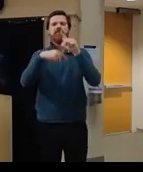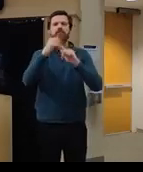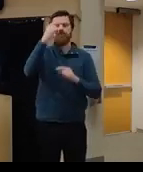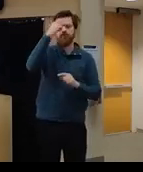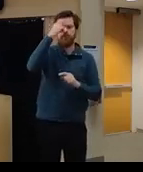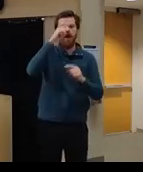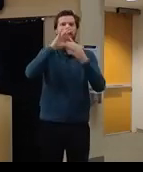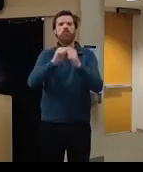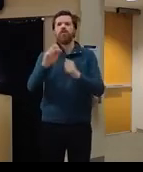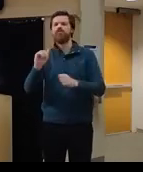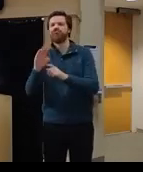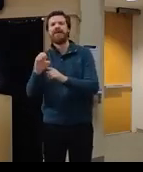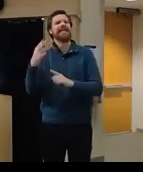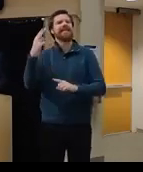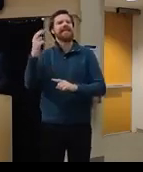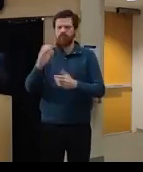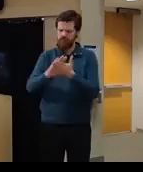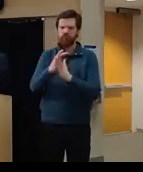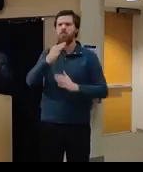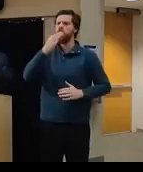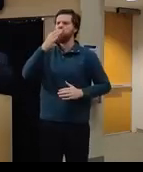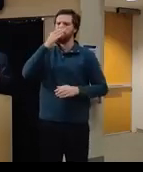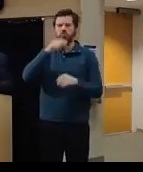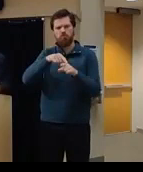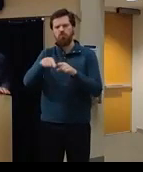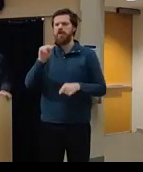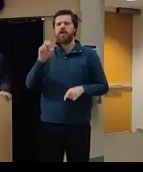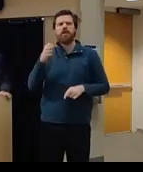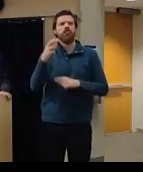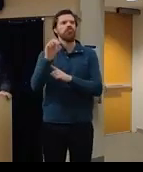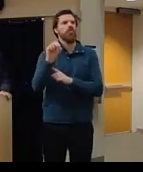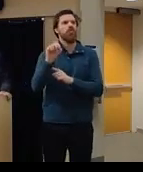he viewed himself as an expert in Negroes probably because of the most frequent travels to Africa